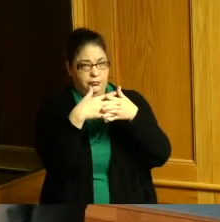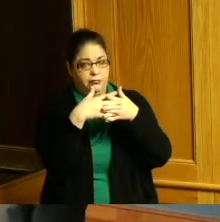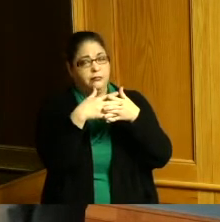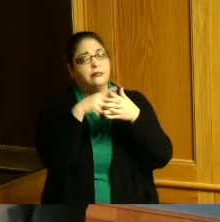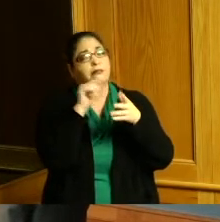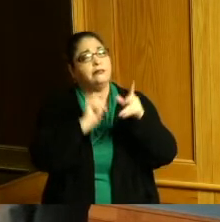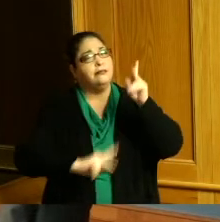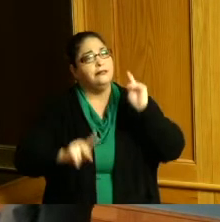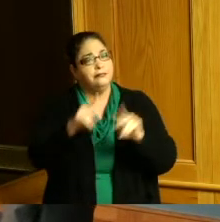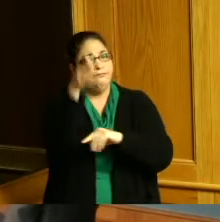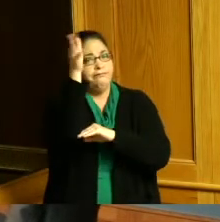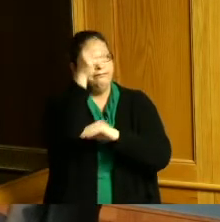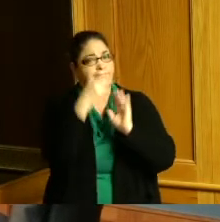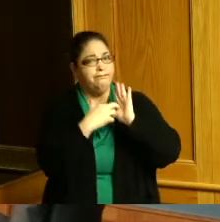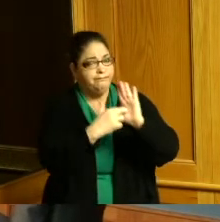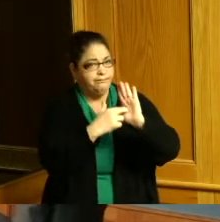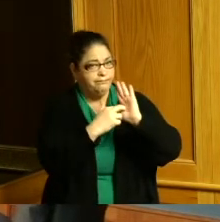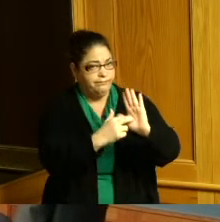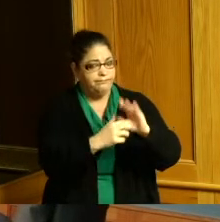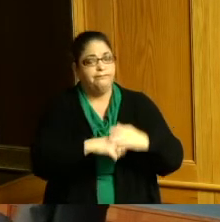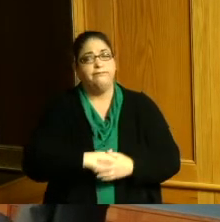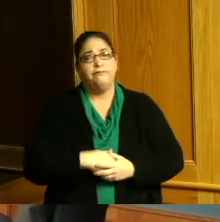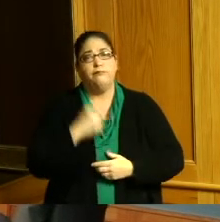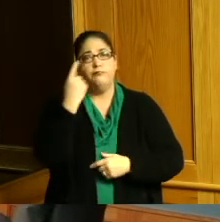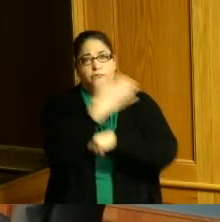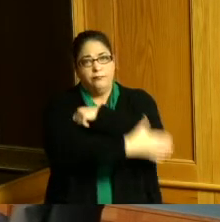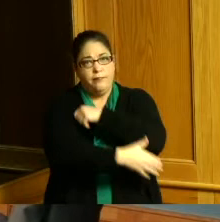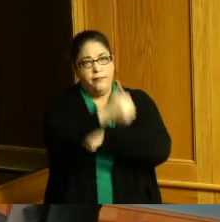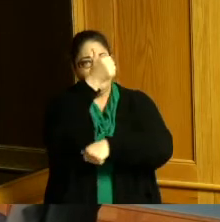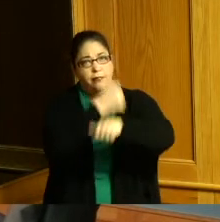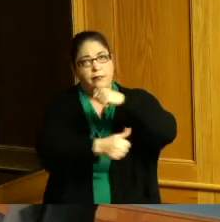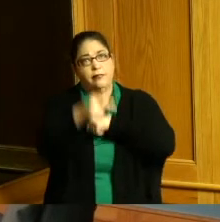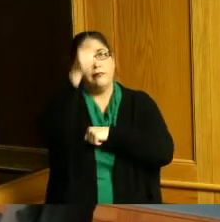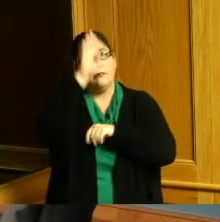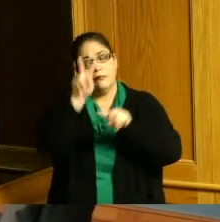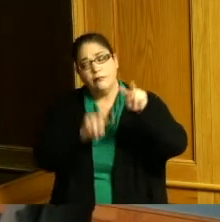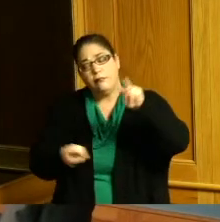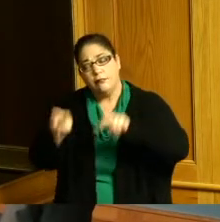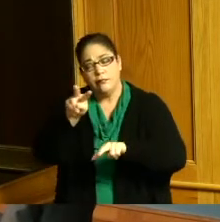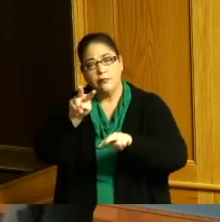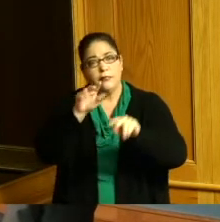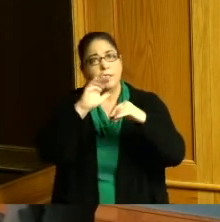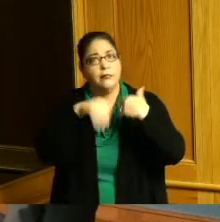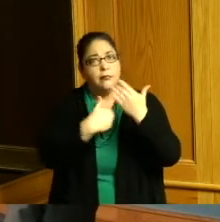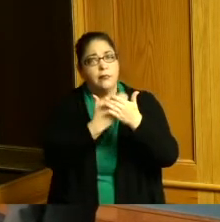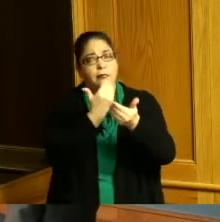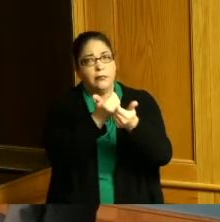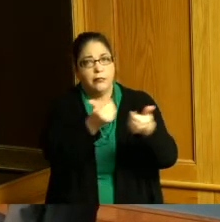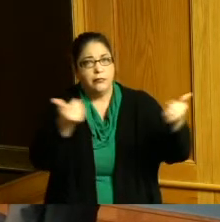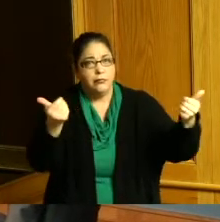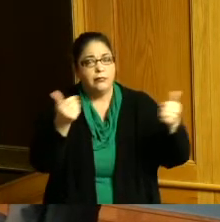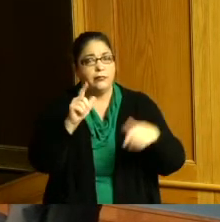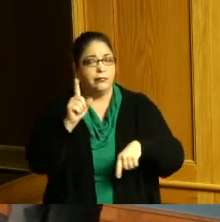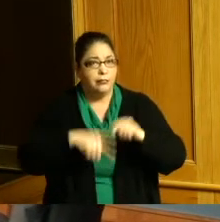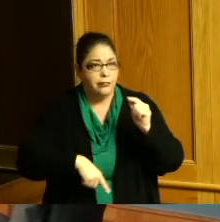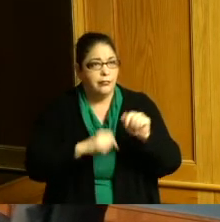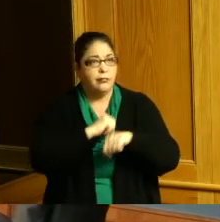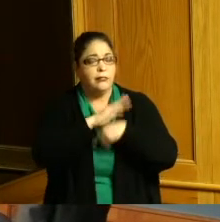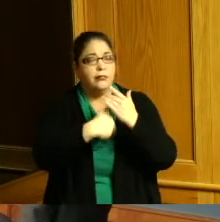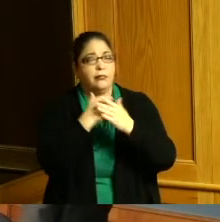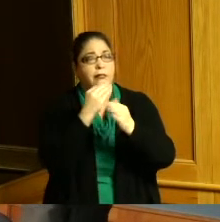the republic for which it stands one nation under God indivisible with liberty and justice for all